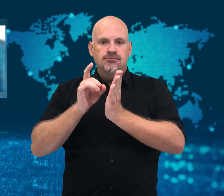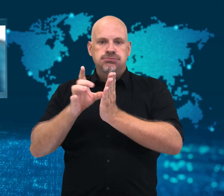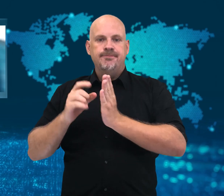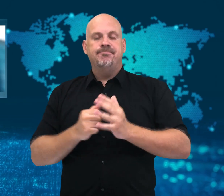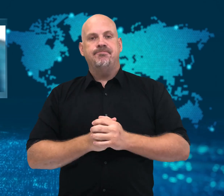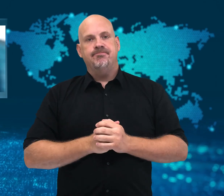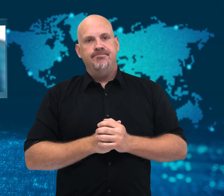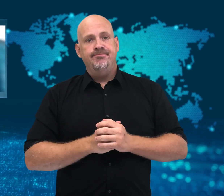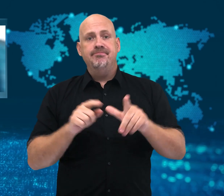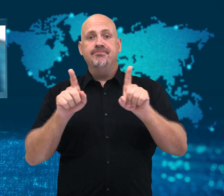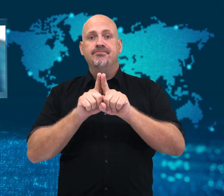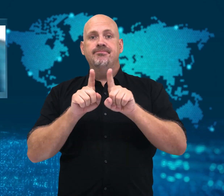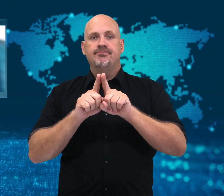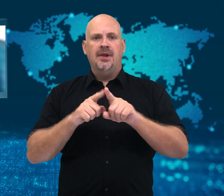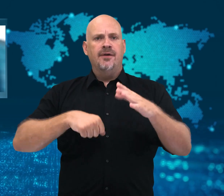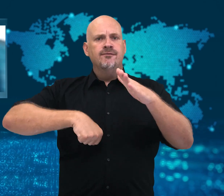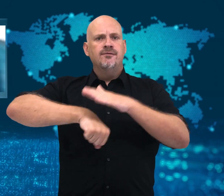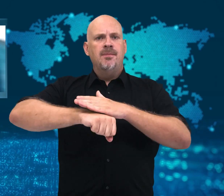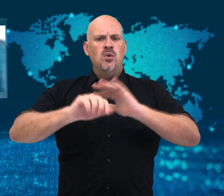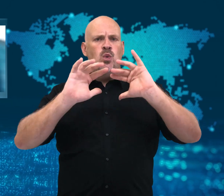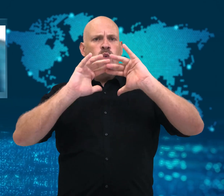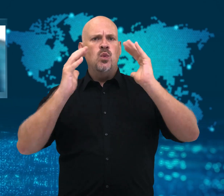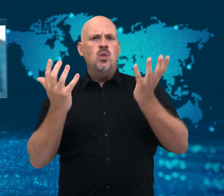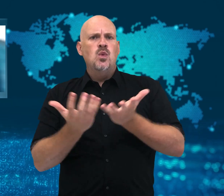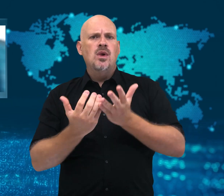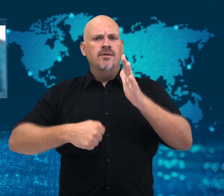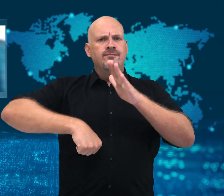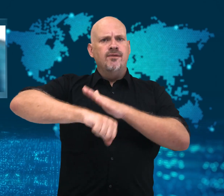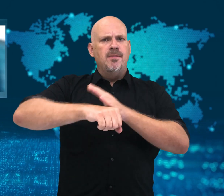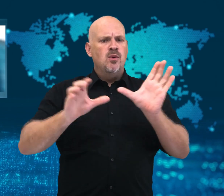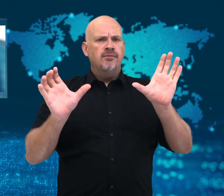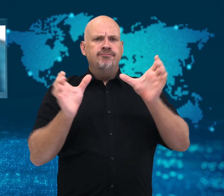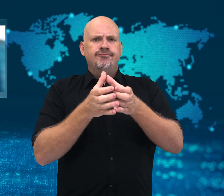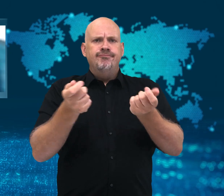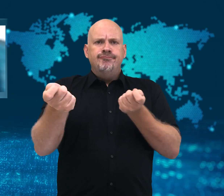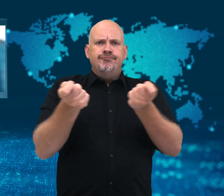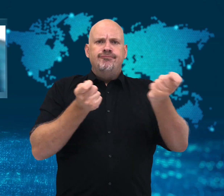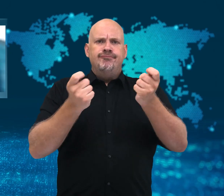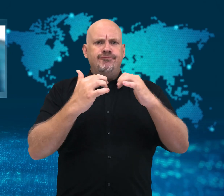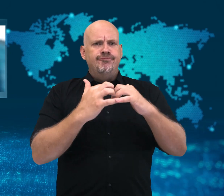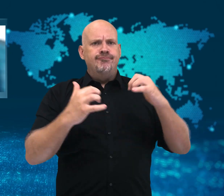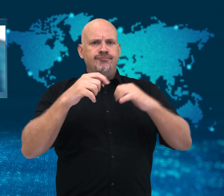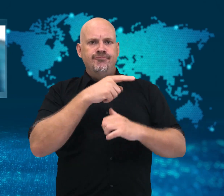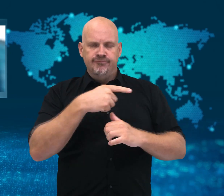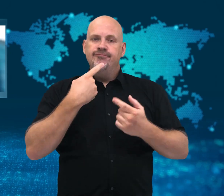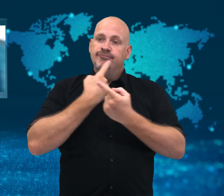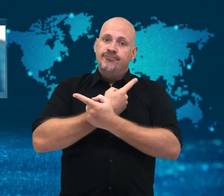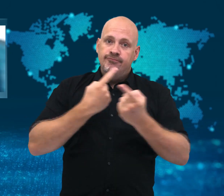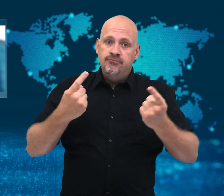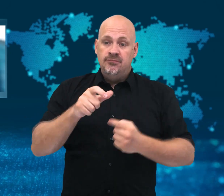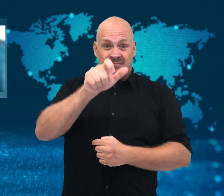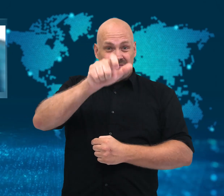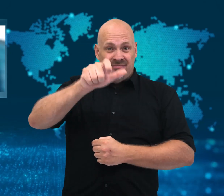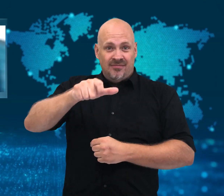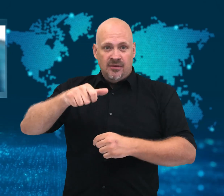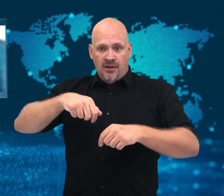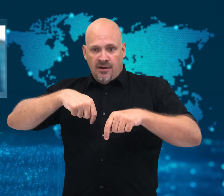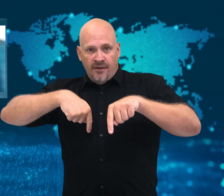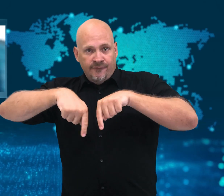The international football association has announced a